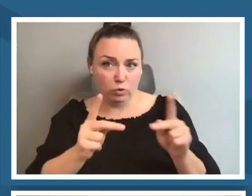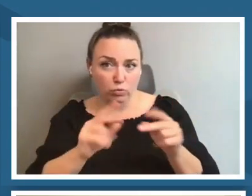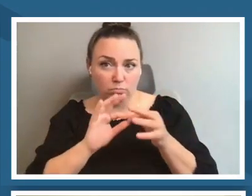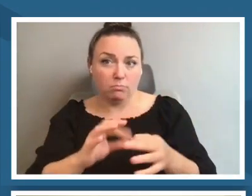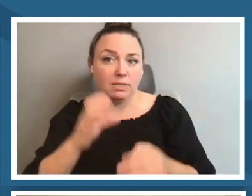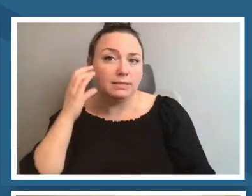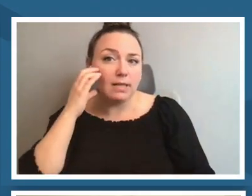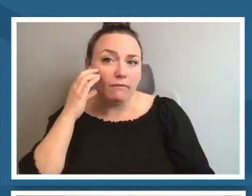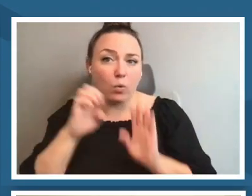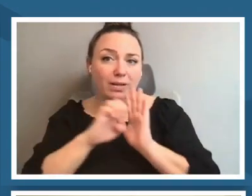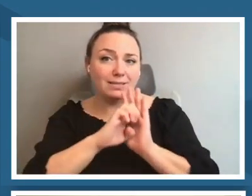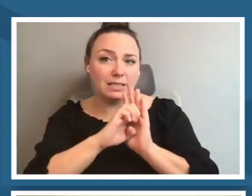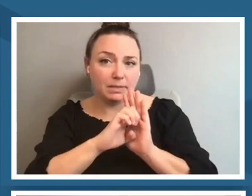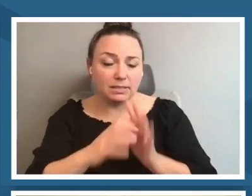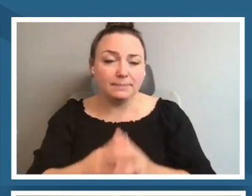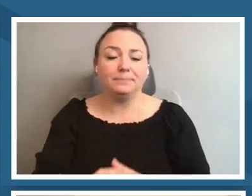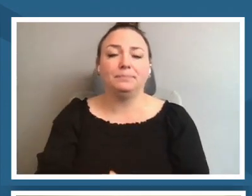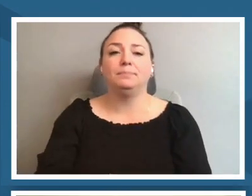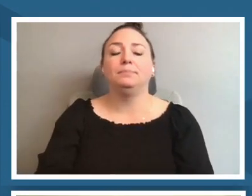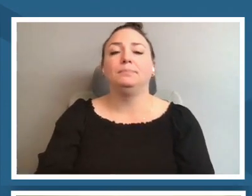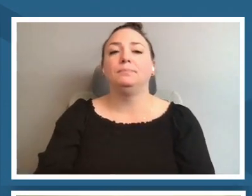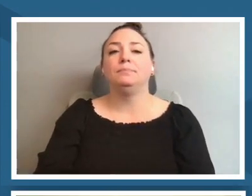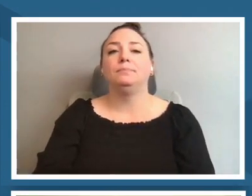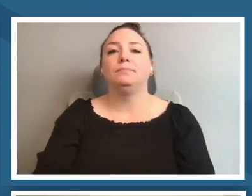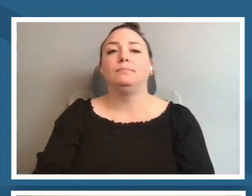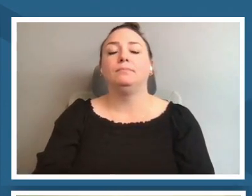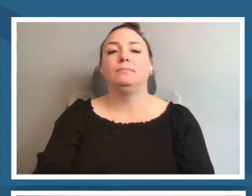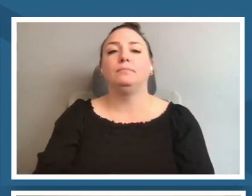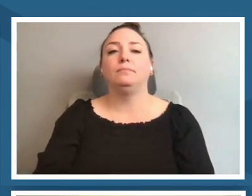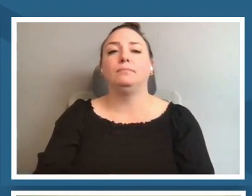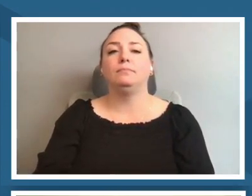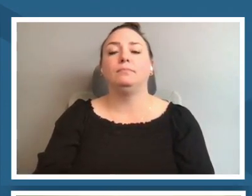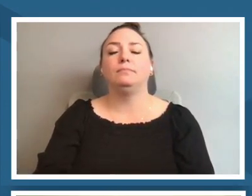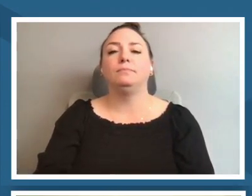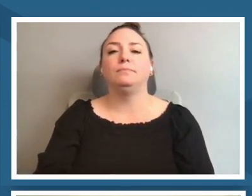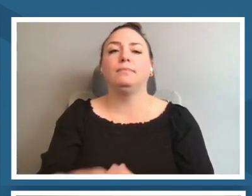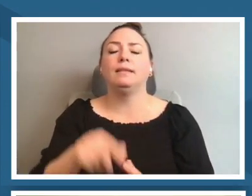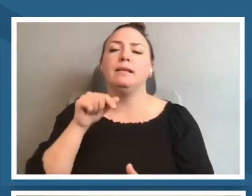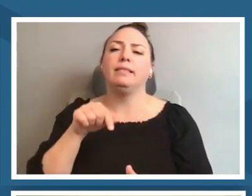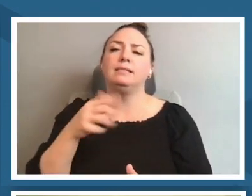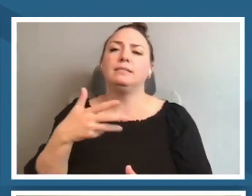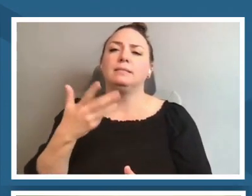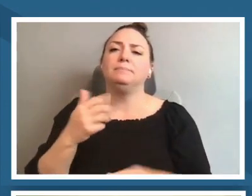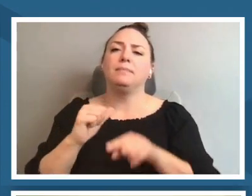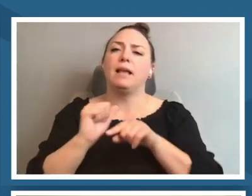what the exercise does is it really